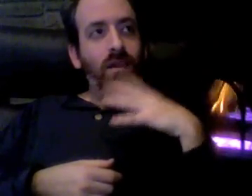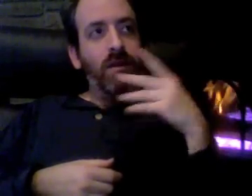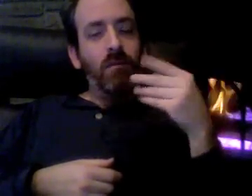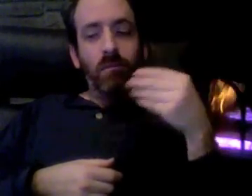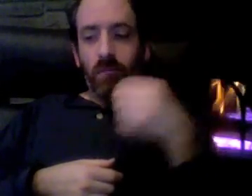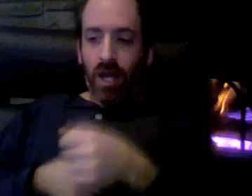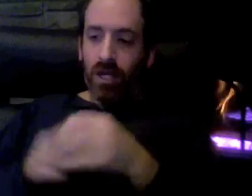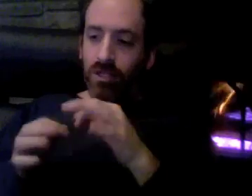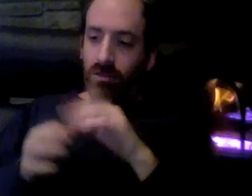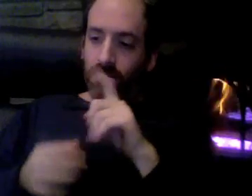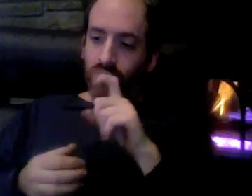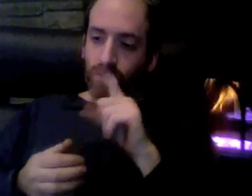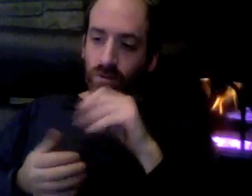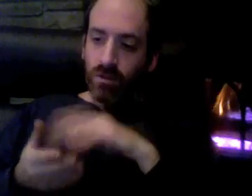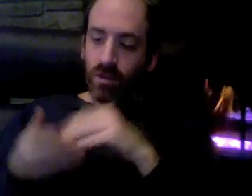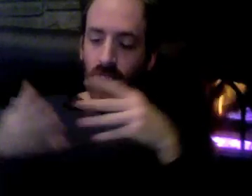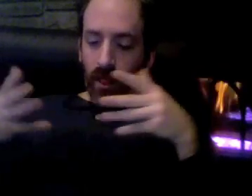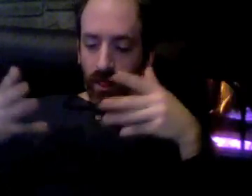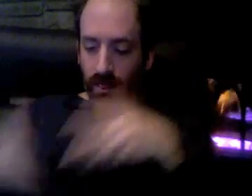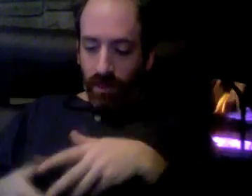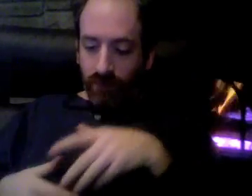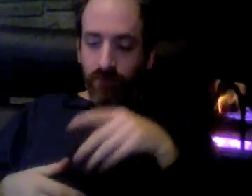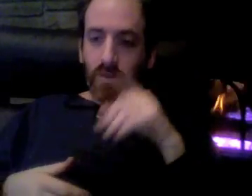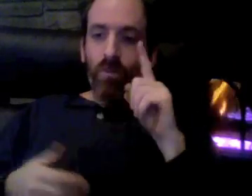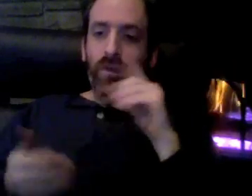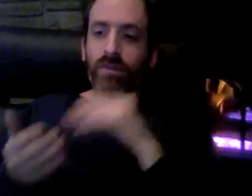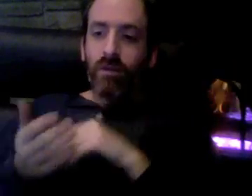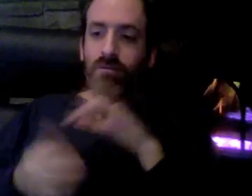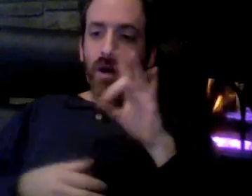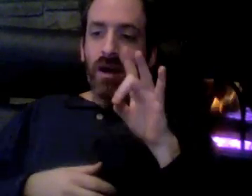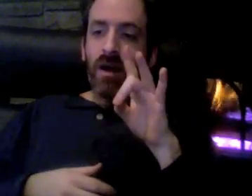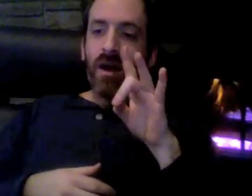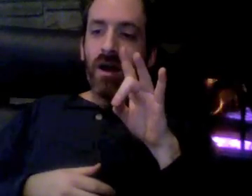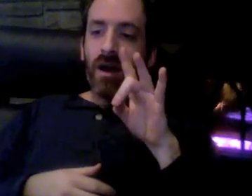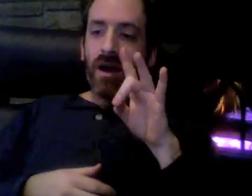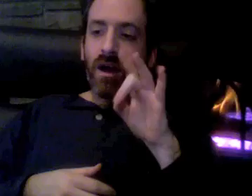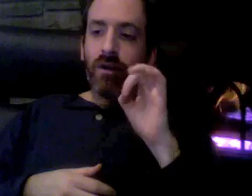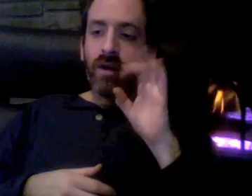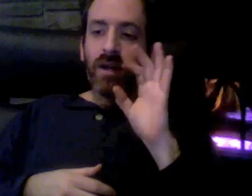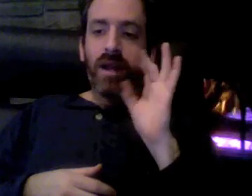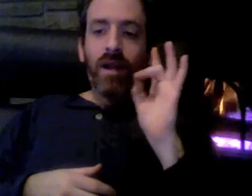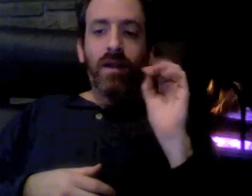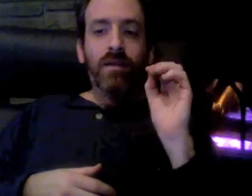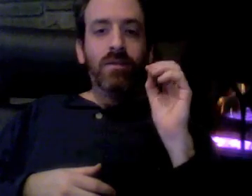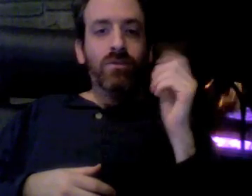They (VRS provider) will be profiting a lot from my mother instead of having me being their customers.